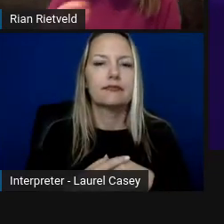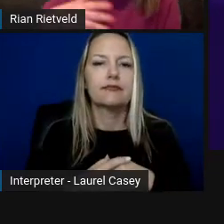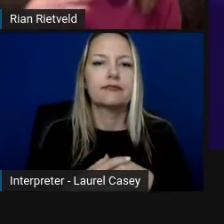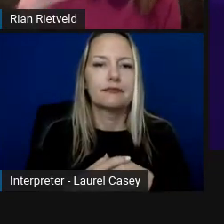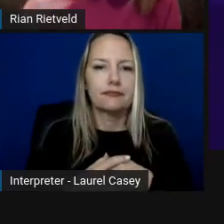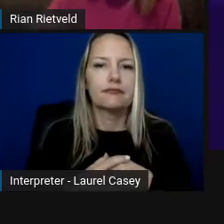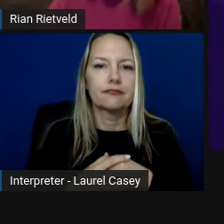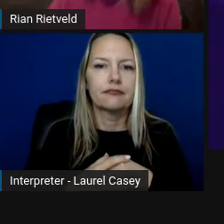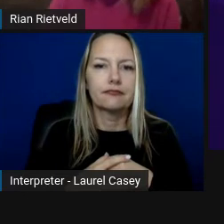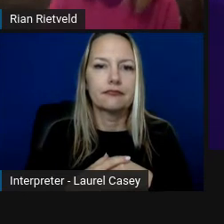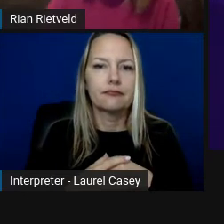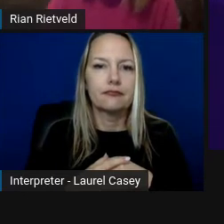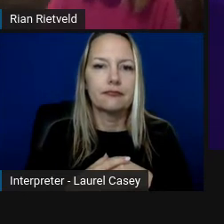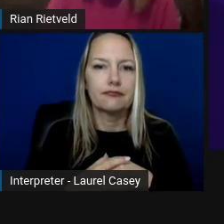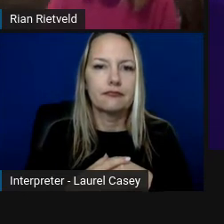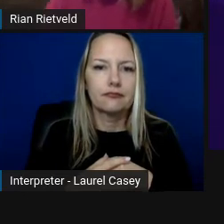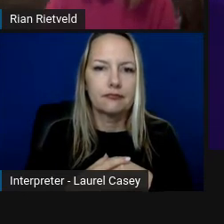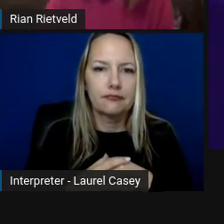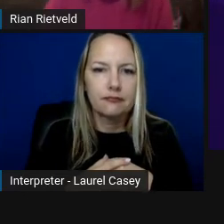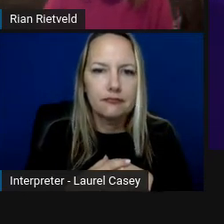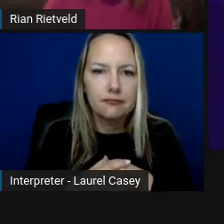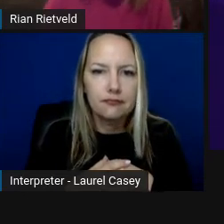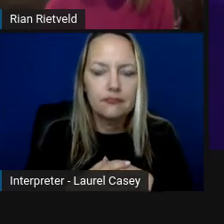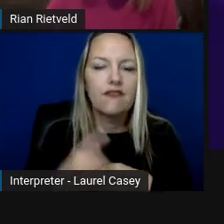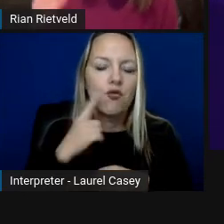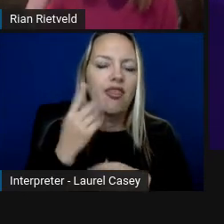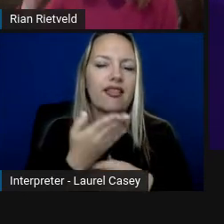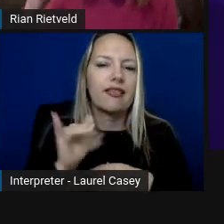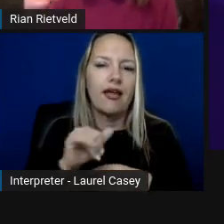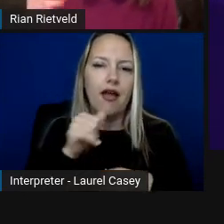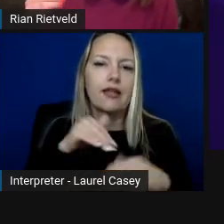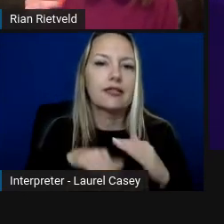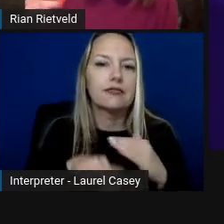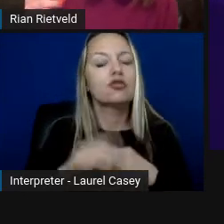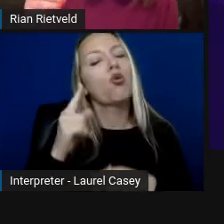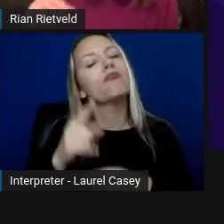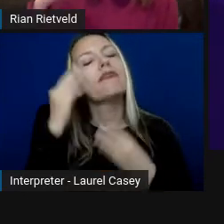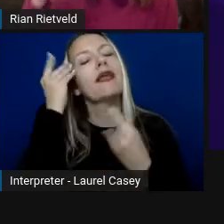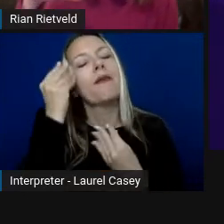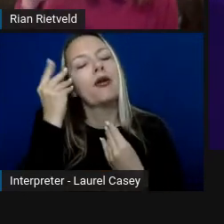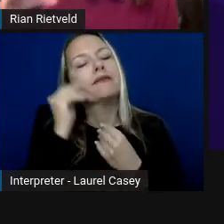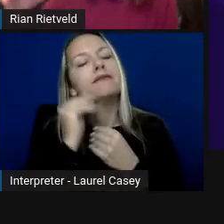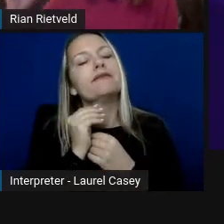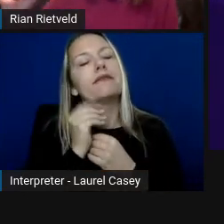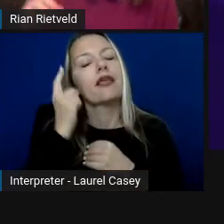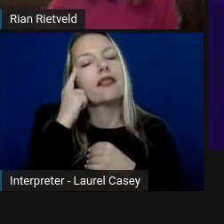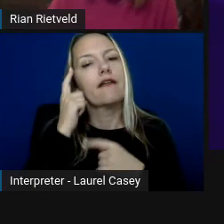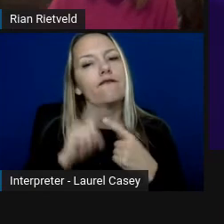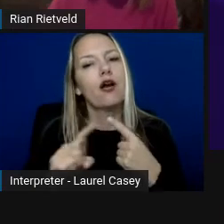for the components that are not accessible. Think about this, think from the user what's the best option?